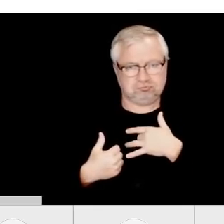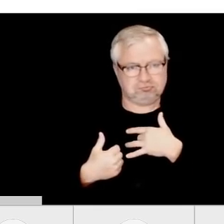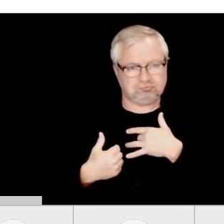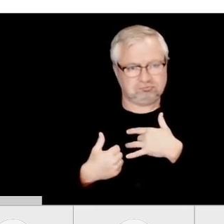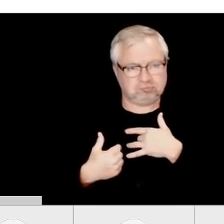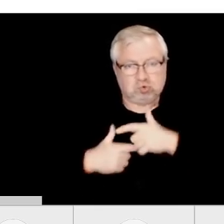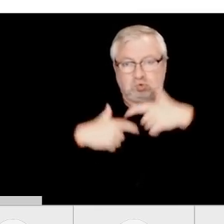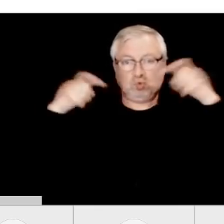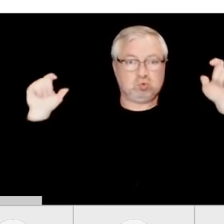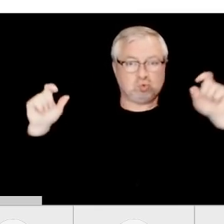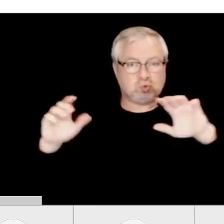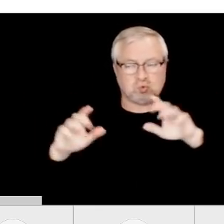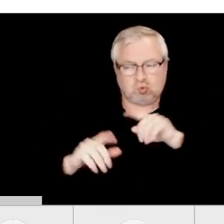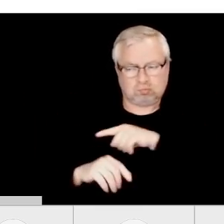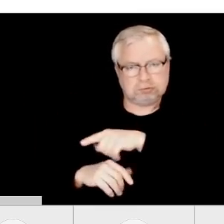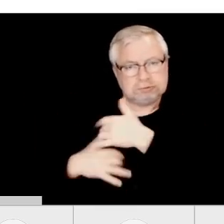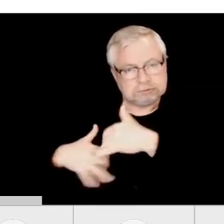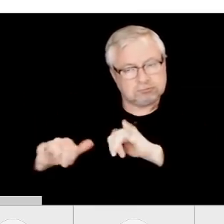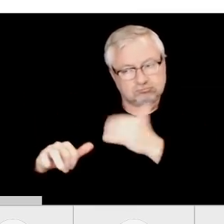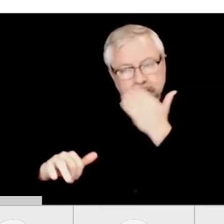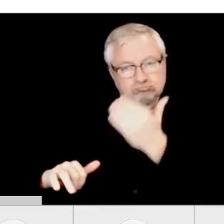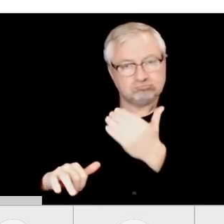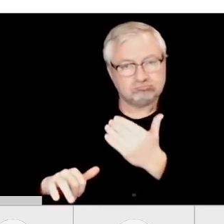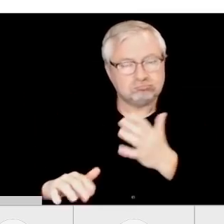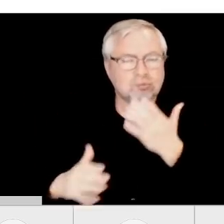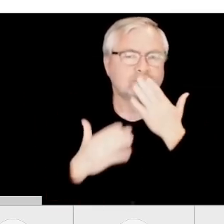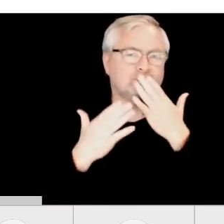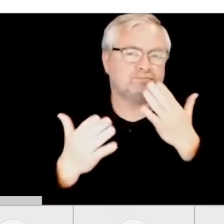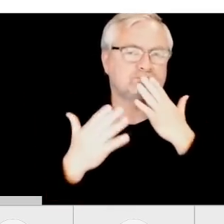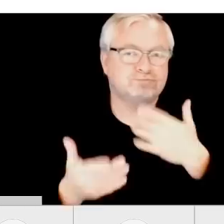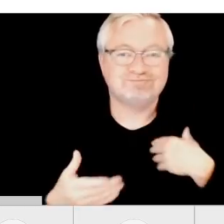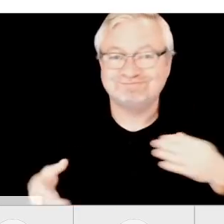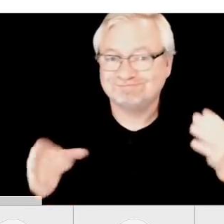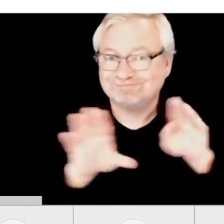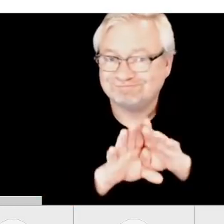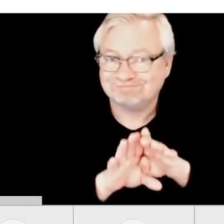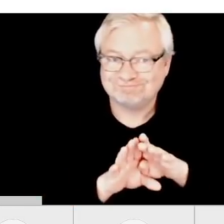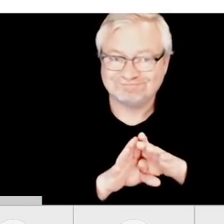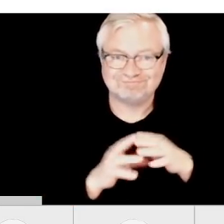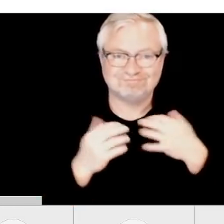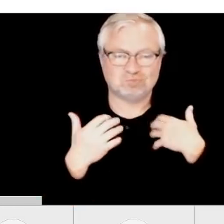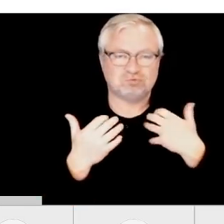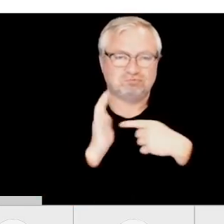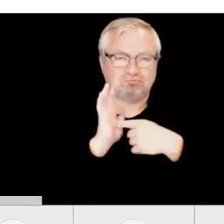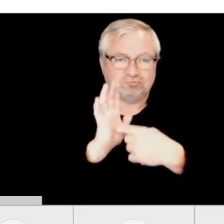And I'll close by just showing you that there's a large team behind this work.